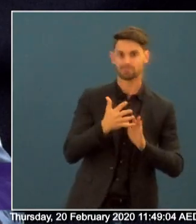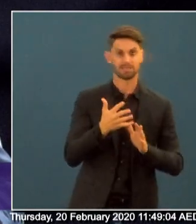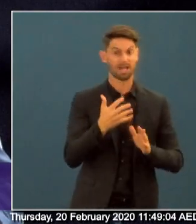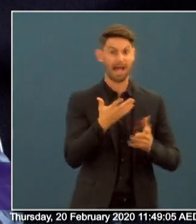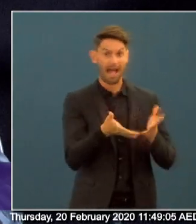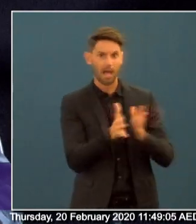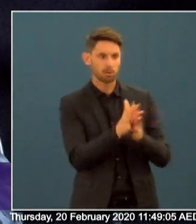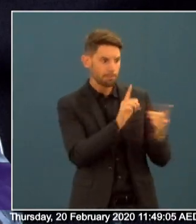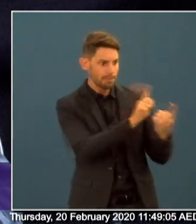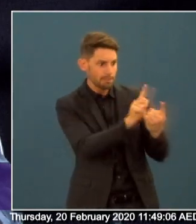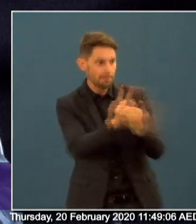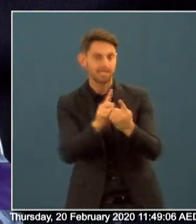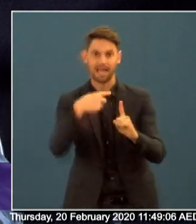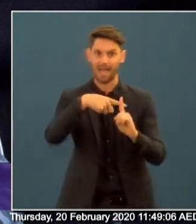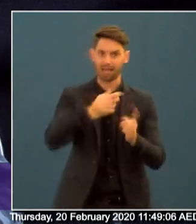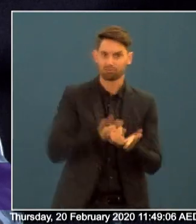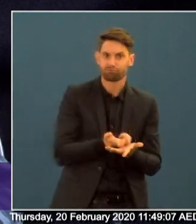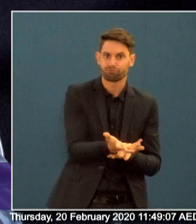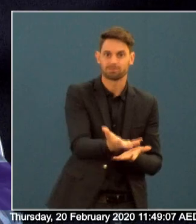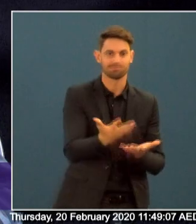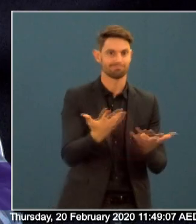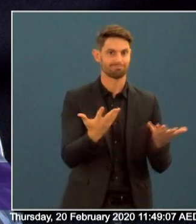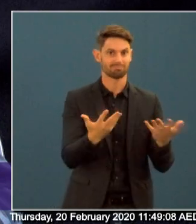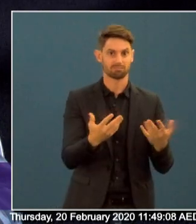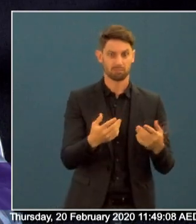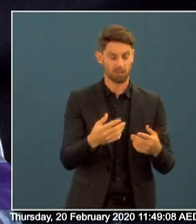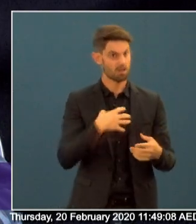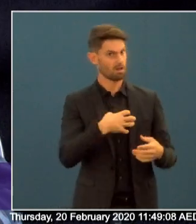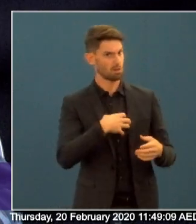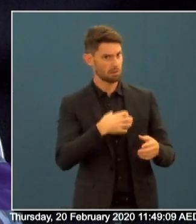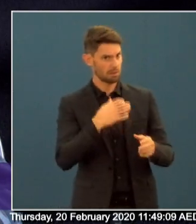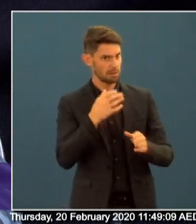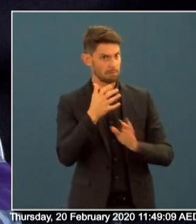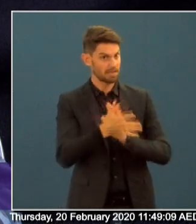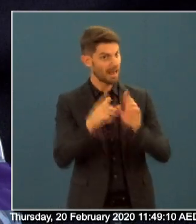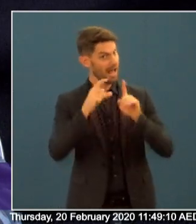So just actually having the mechanics of collecting the data? Correct.